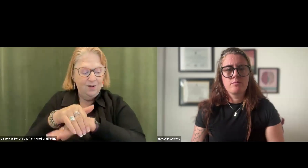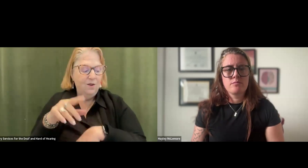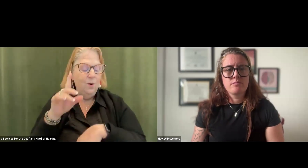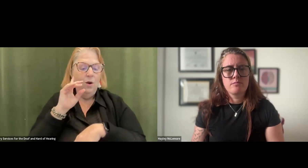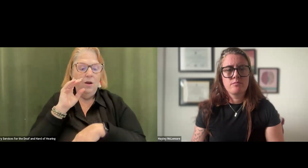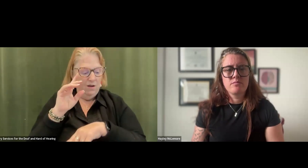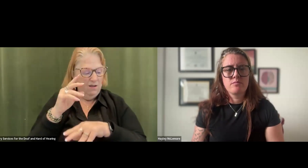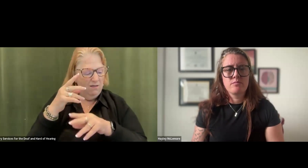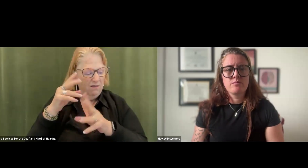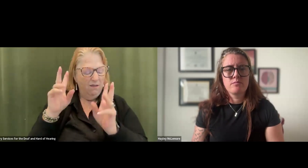that we will be hosting.